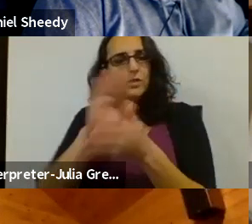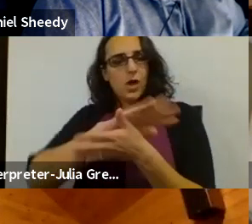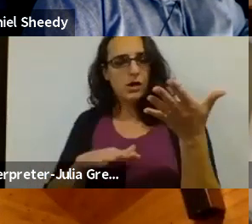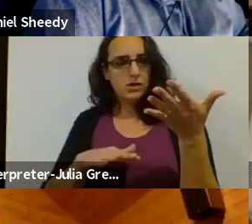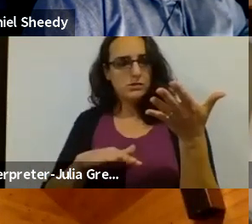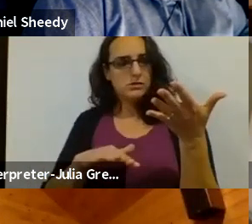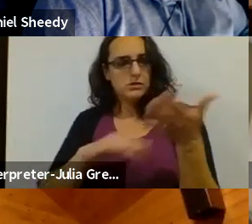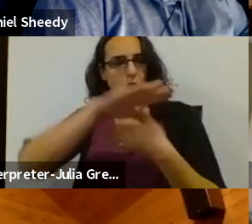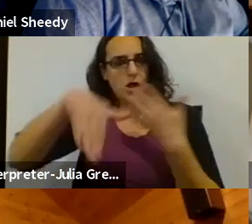Okay.